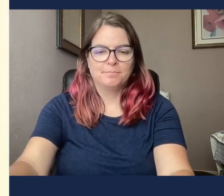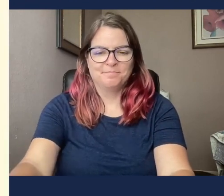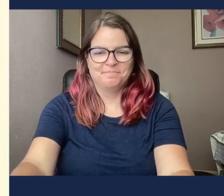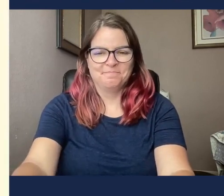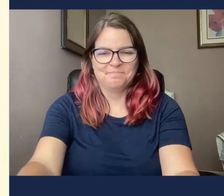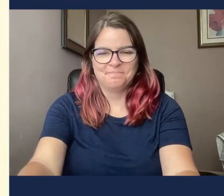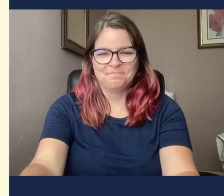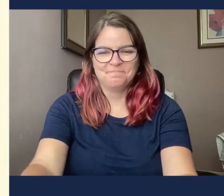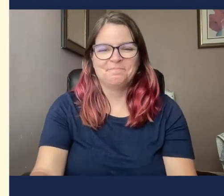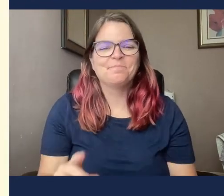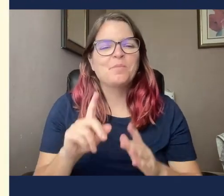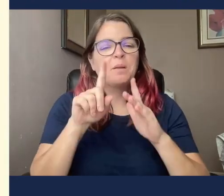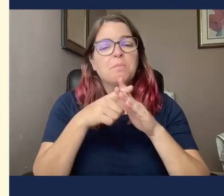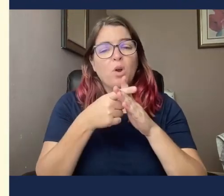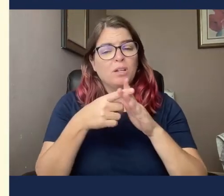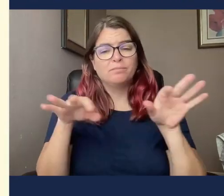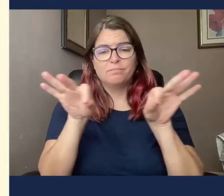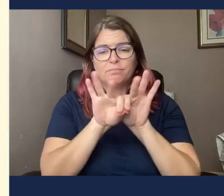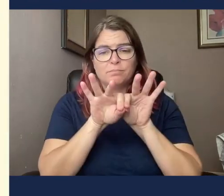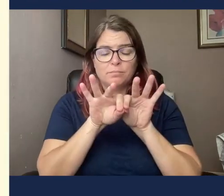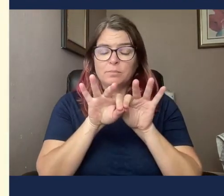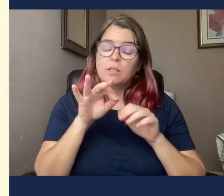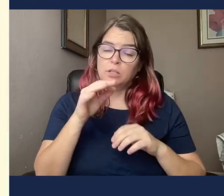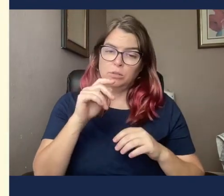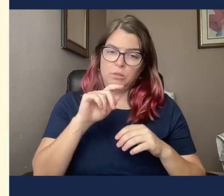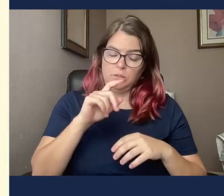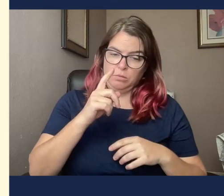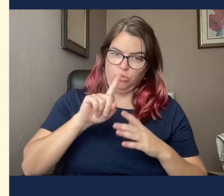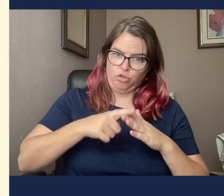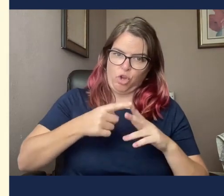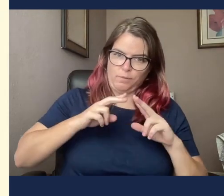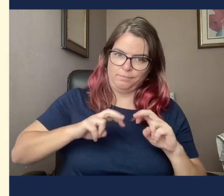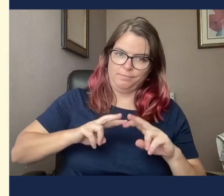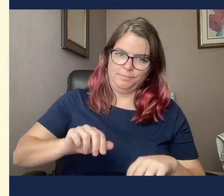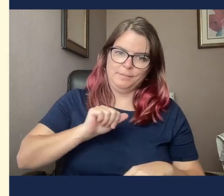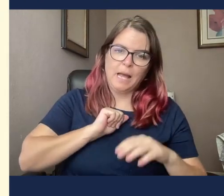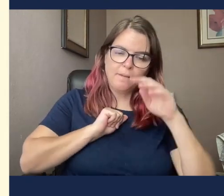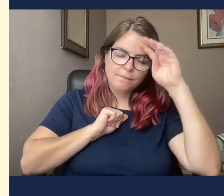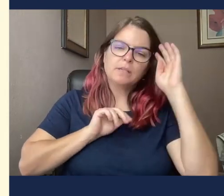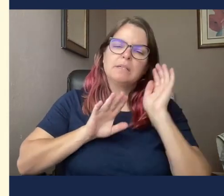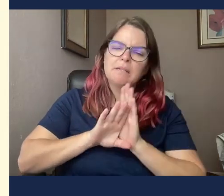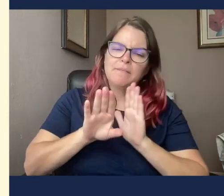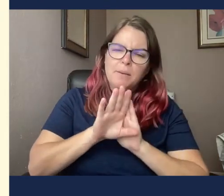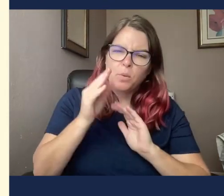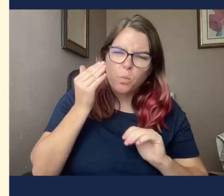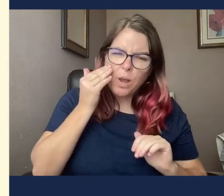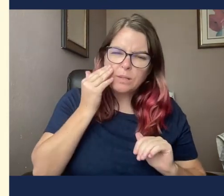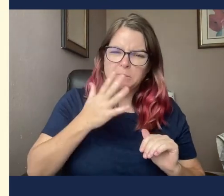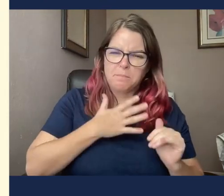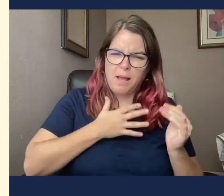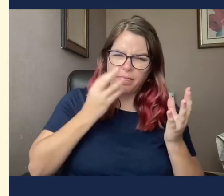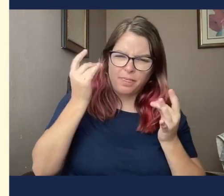it's Espoused by many of our politicians as well. The Buffalo attack in 2022, a white